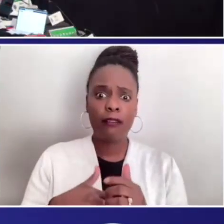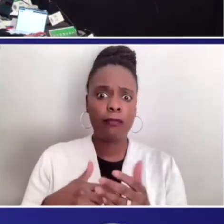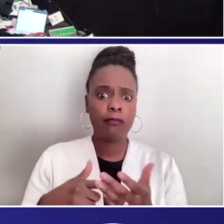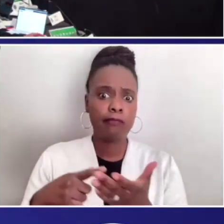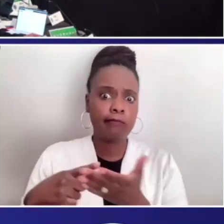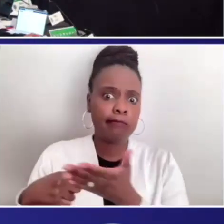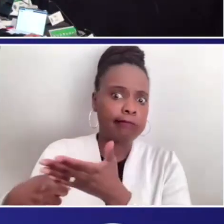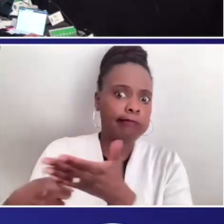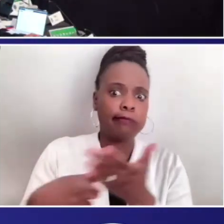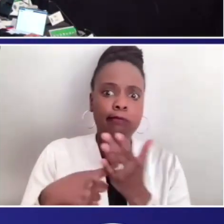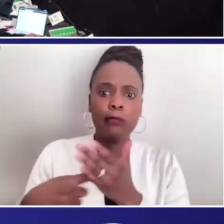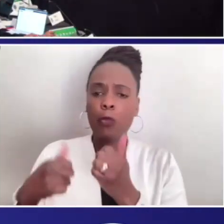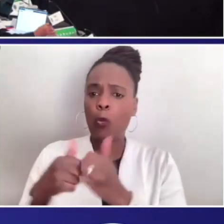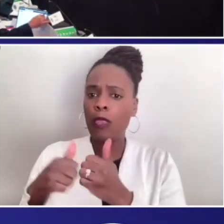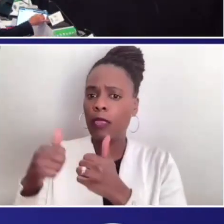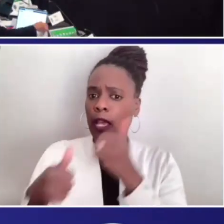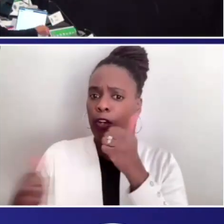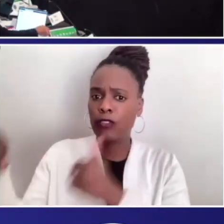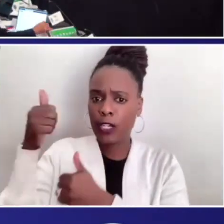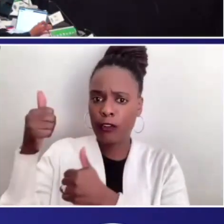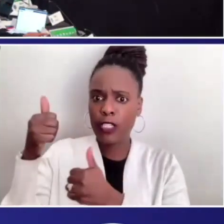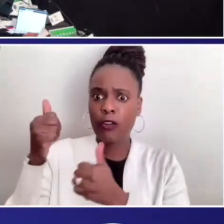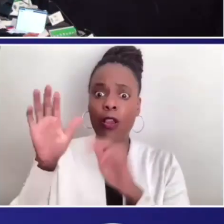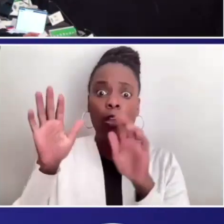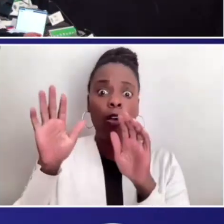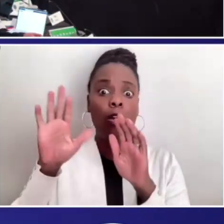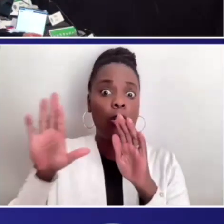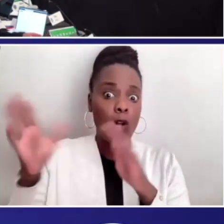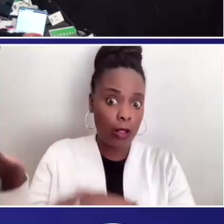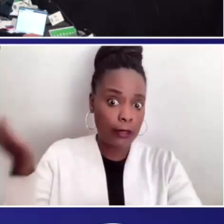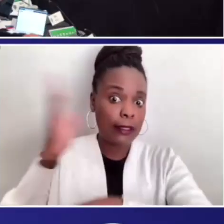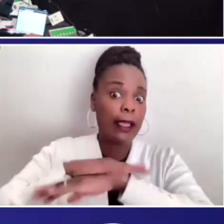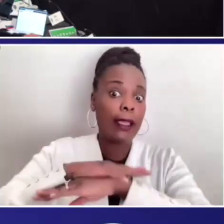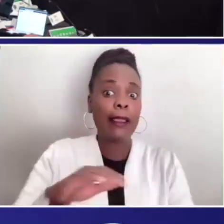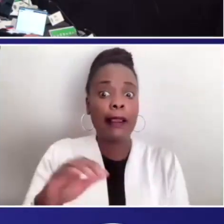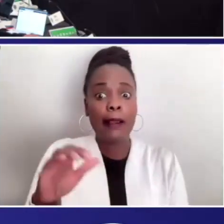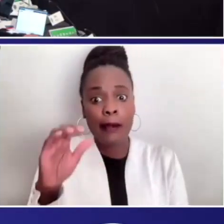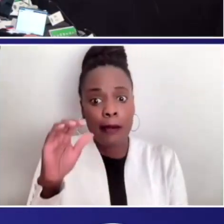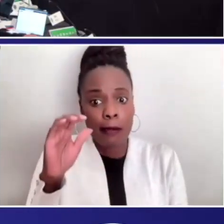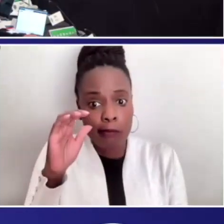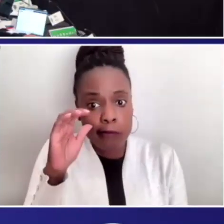day, listening to you, talking through the things that you have